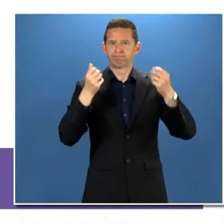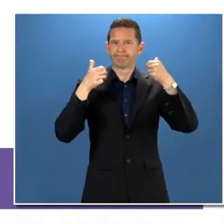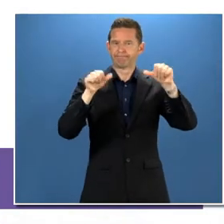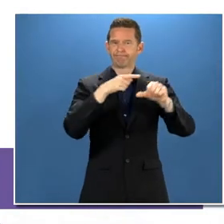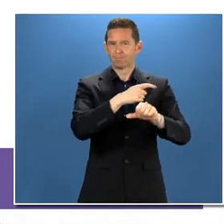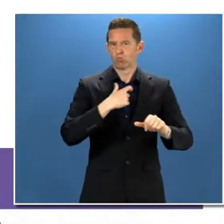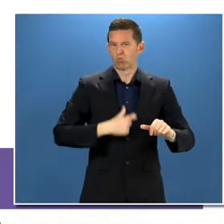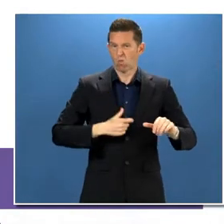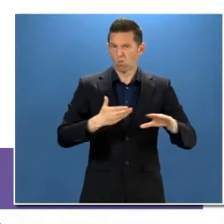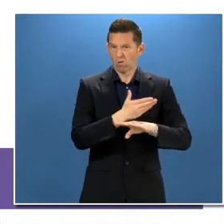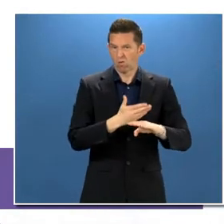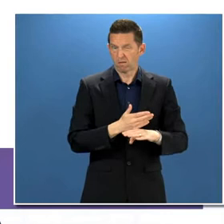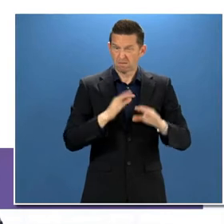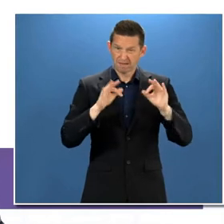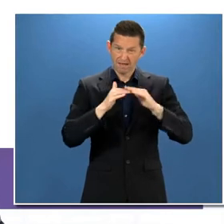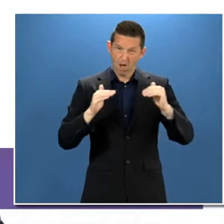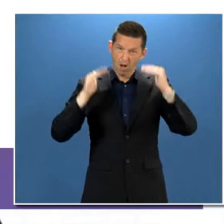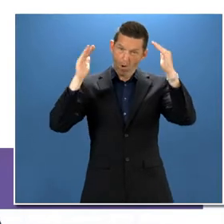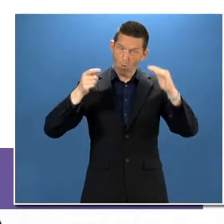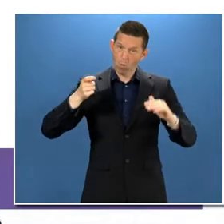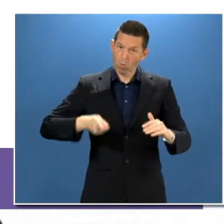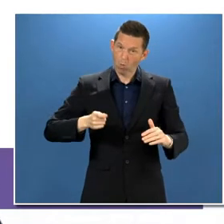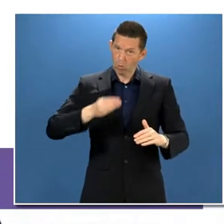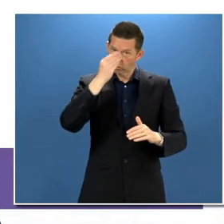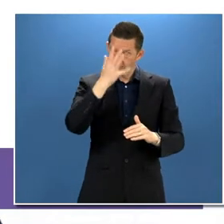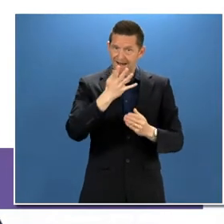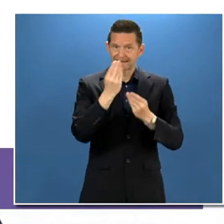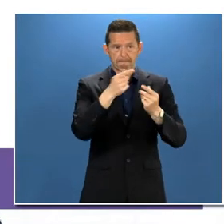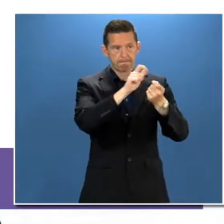In particular at the High Court, some of the adjustments and accommodations they